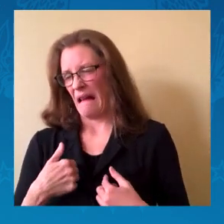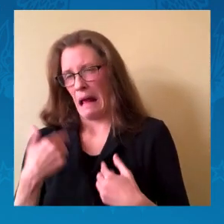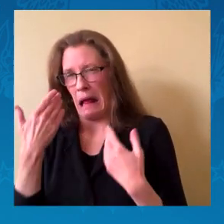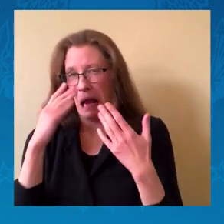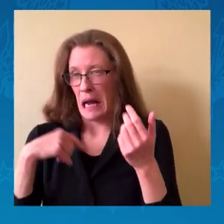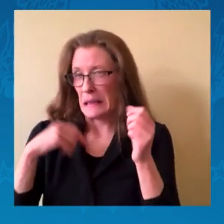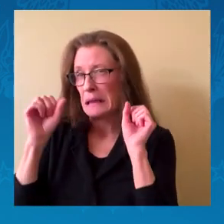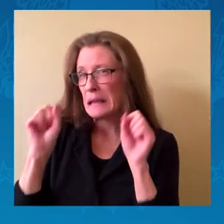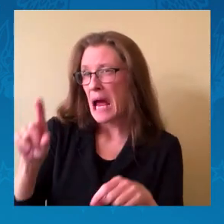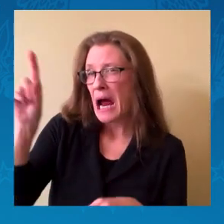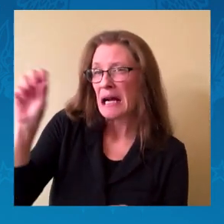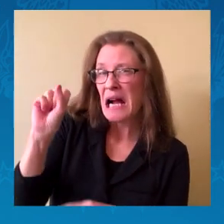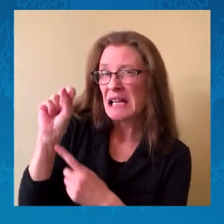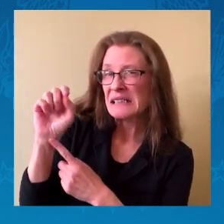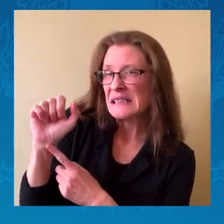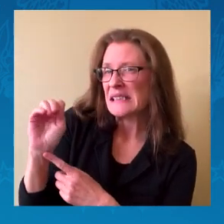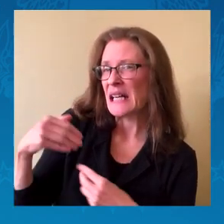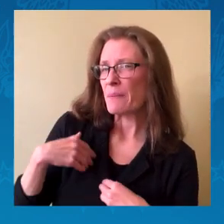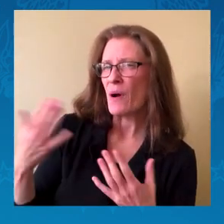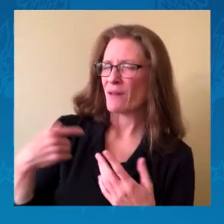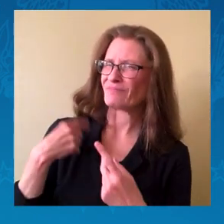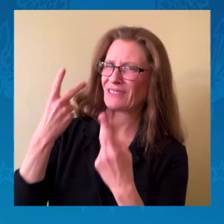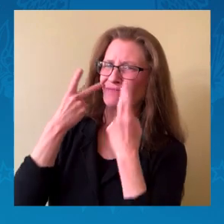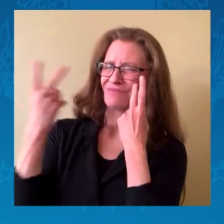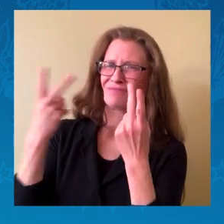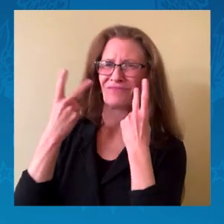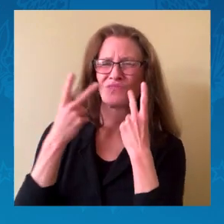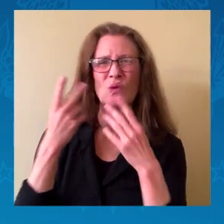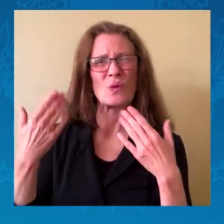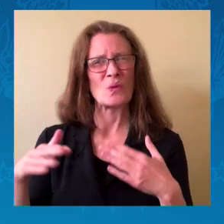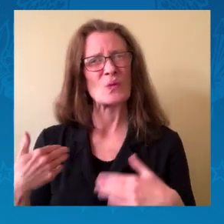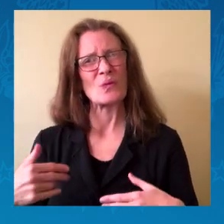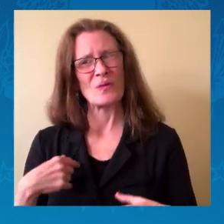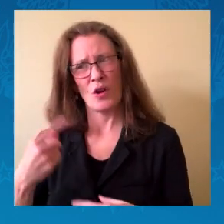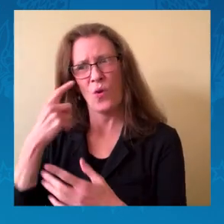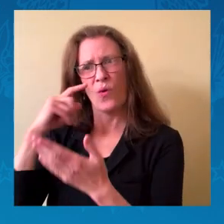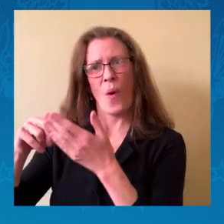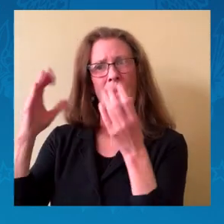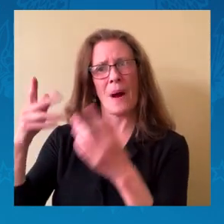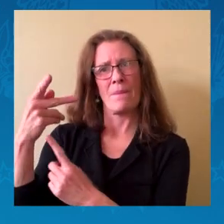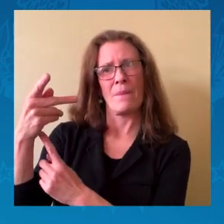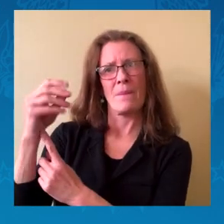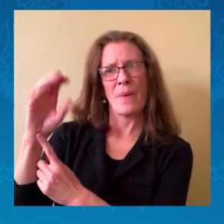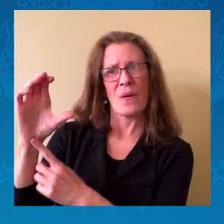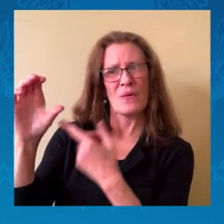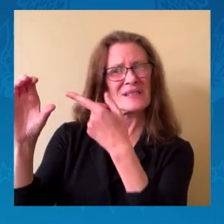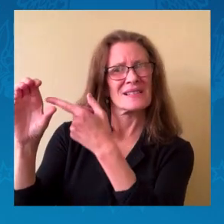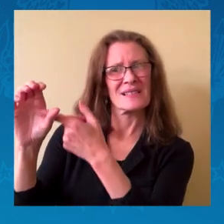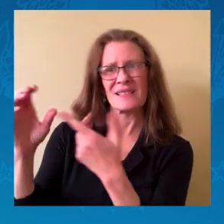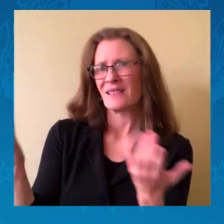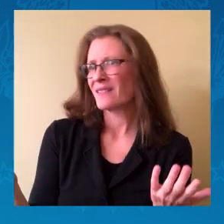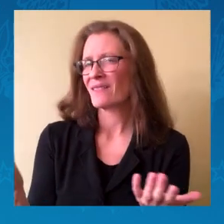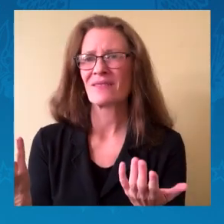And there's access to STEM coursework in our schools, only 50 percent of our high schools across the country offer calculus.